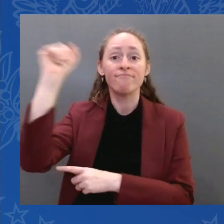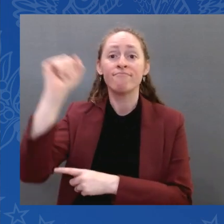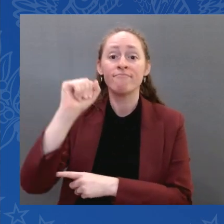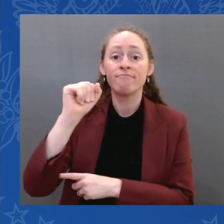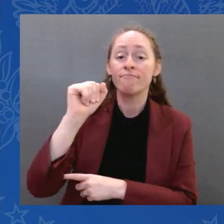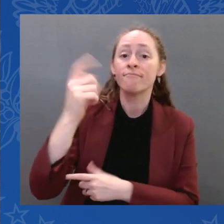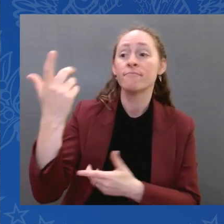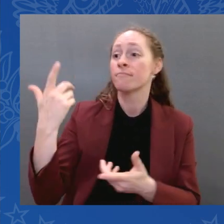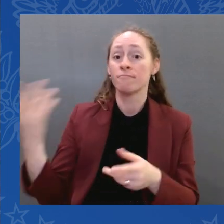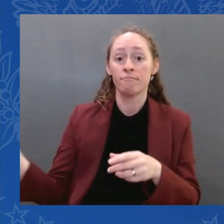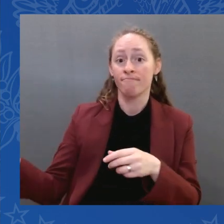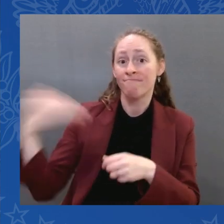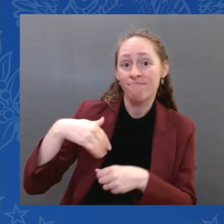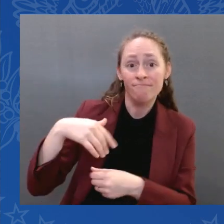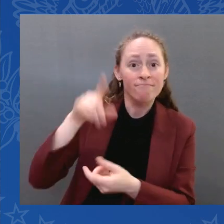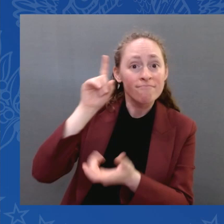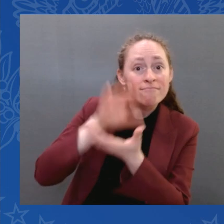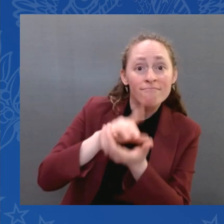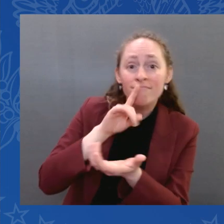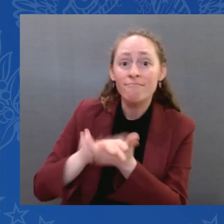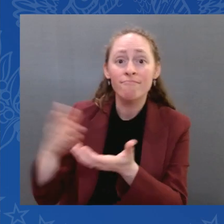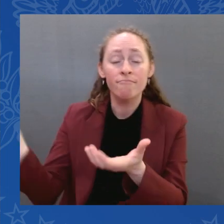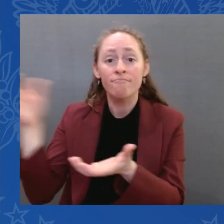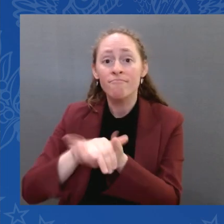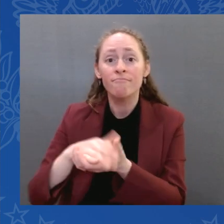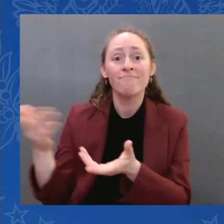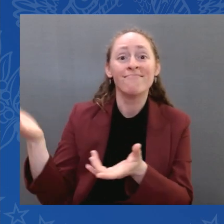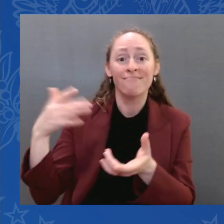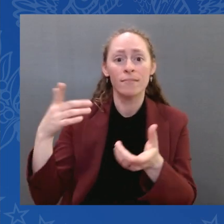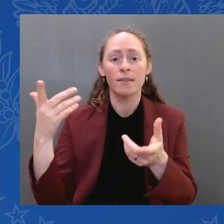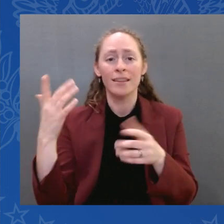you know, he or she has a wife or a husband and has cancer.